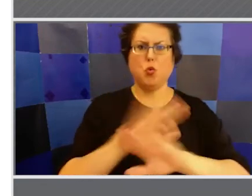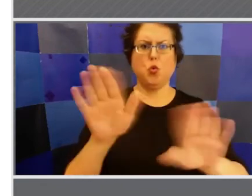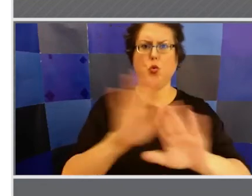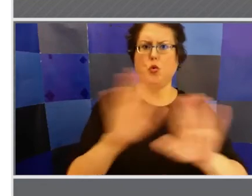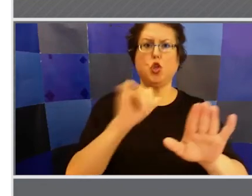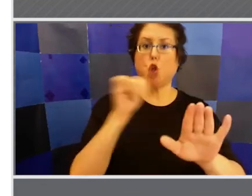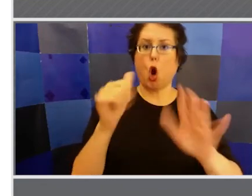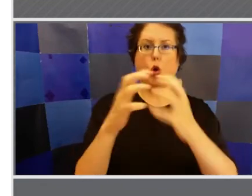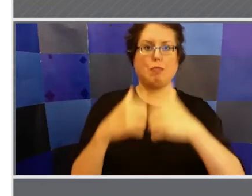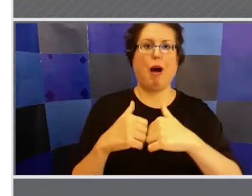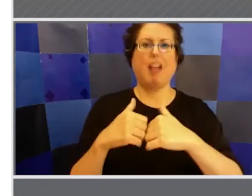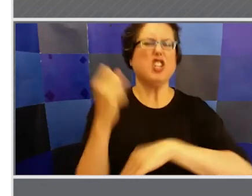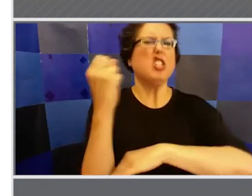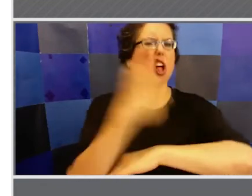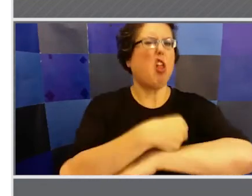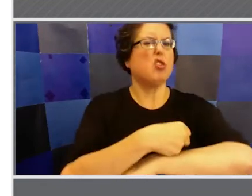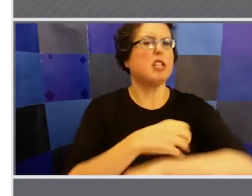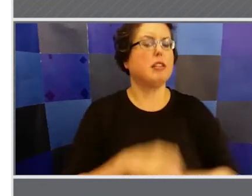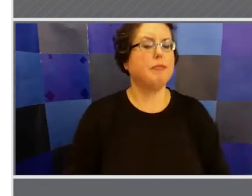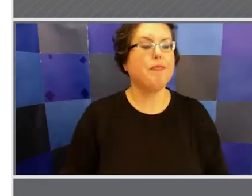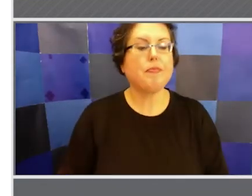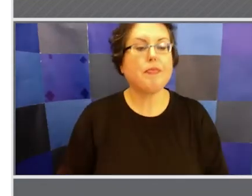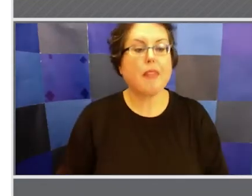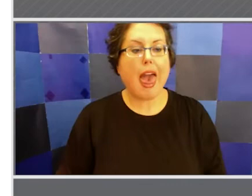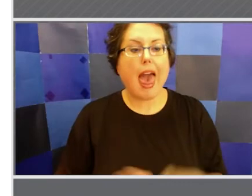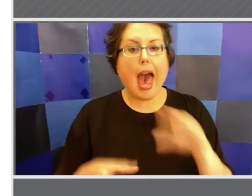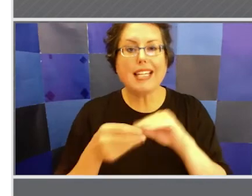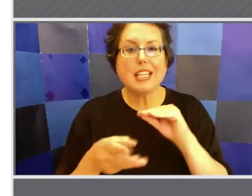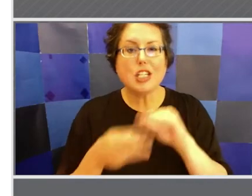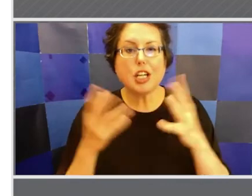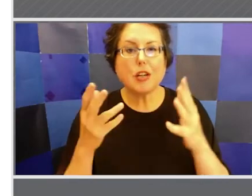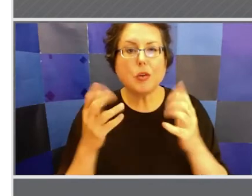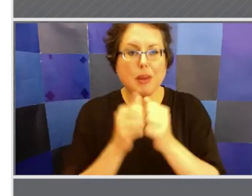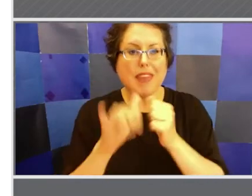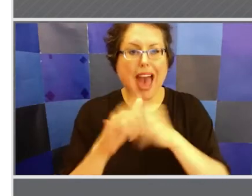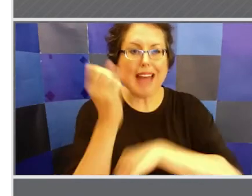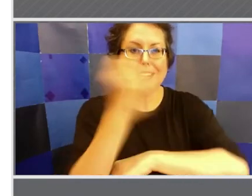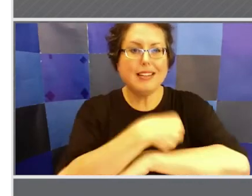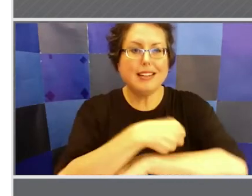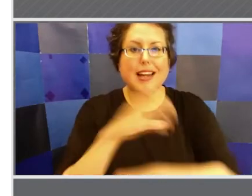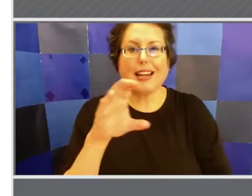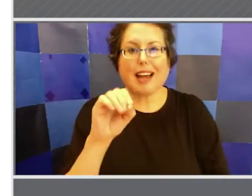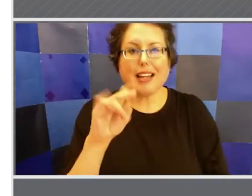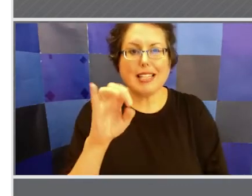And finally, in addition, when it comes to condemn properties in April of 2021 Mayor